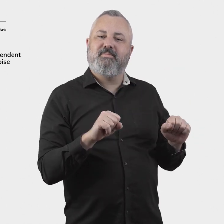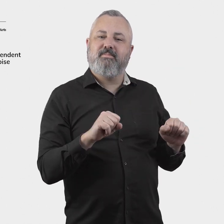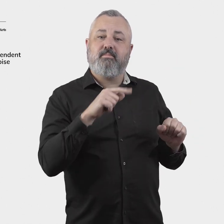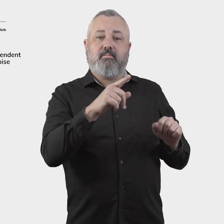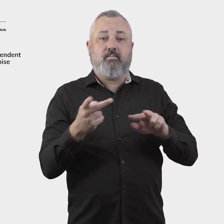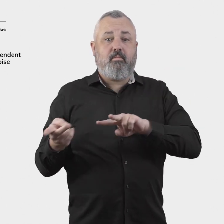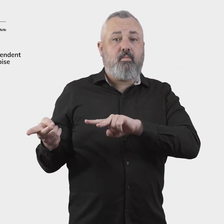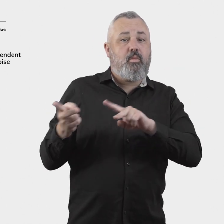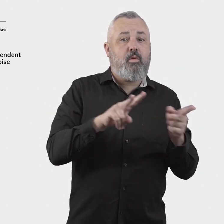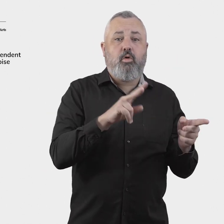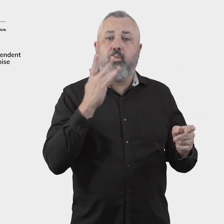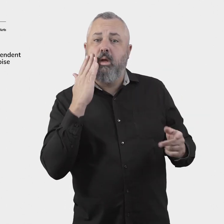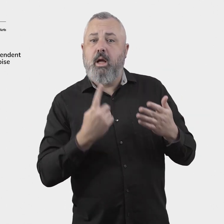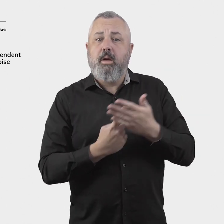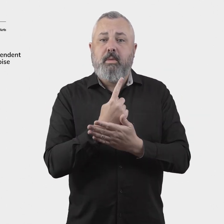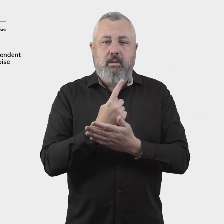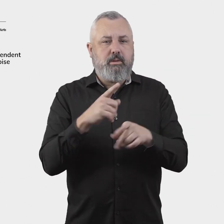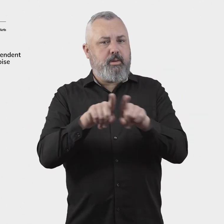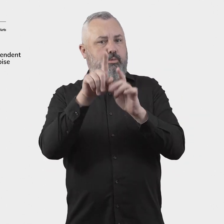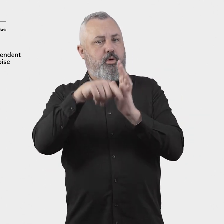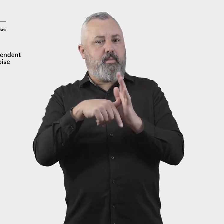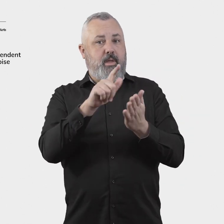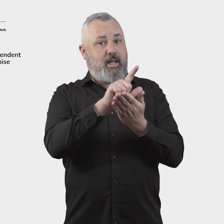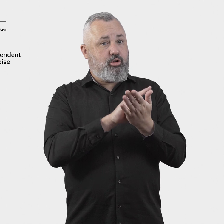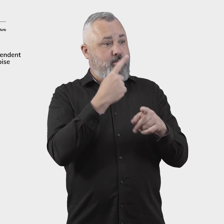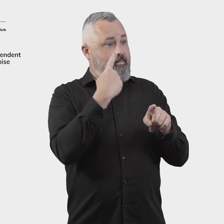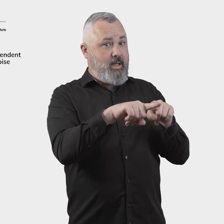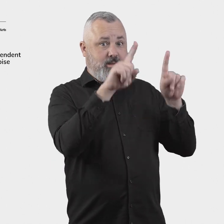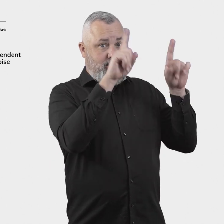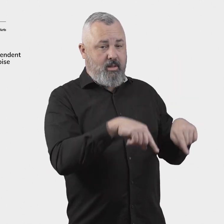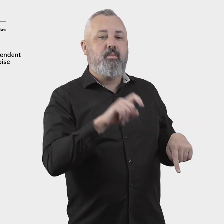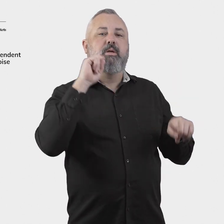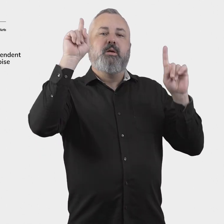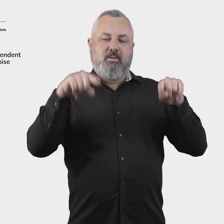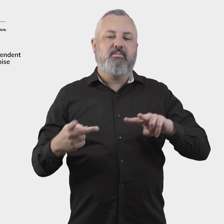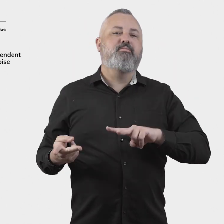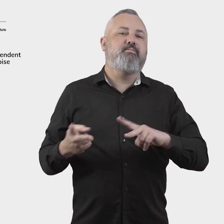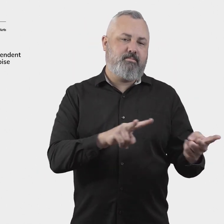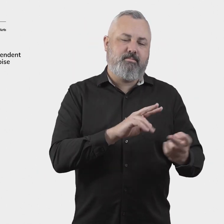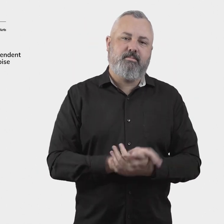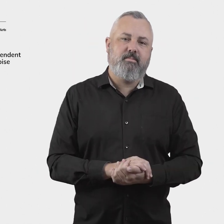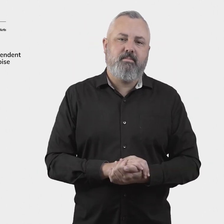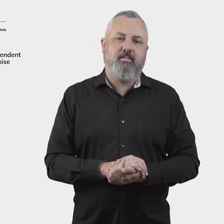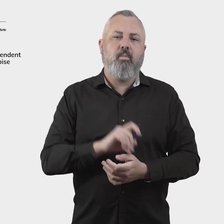the time that the Aviation Industry Ombuds Scheme is established in legislation.